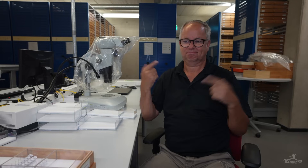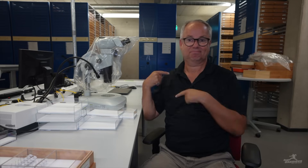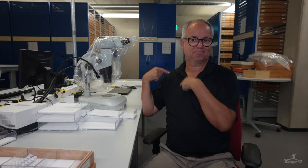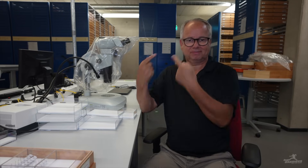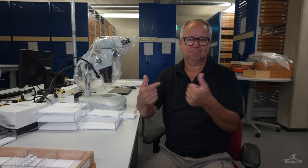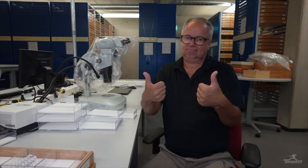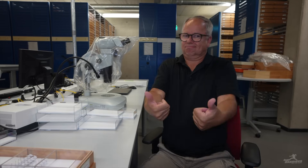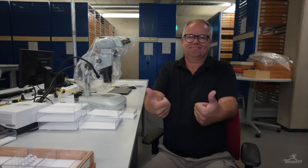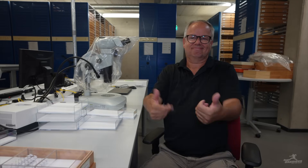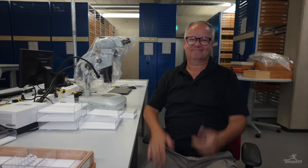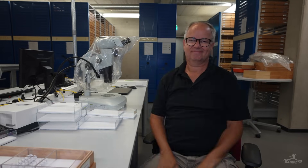It’s been great!